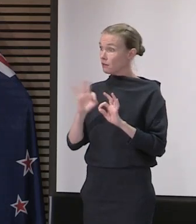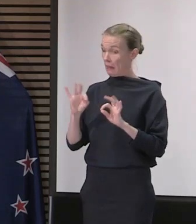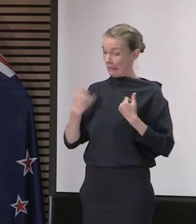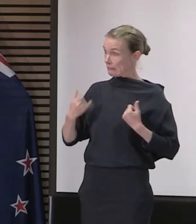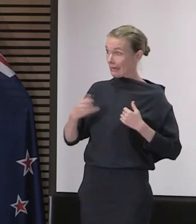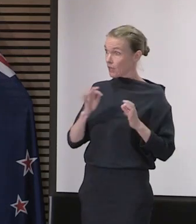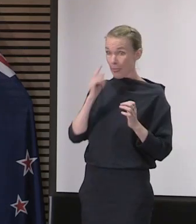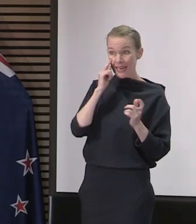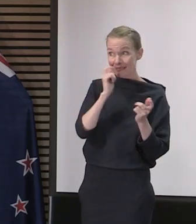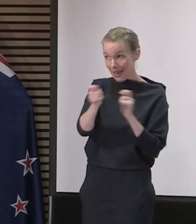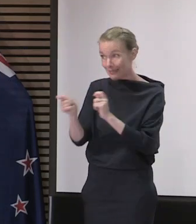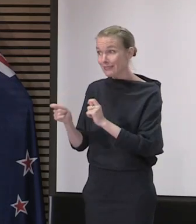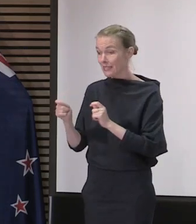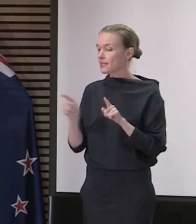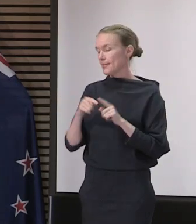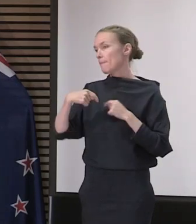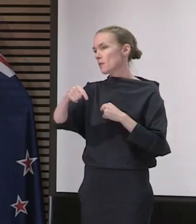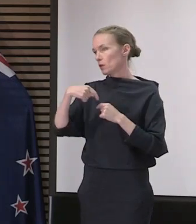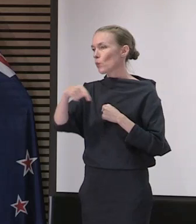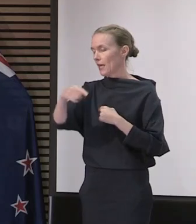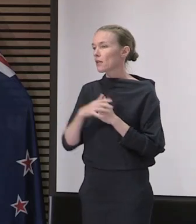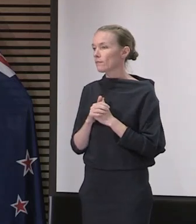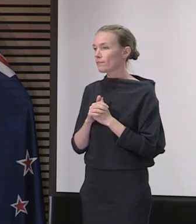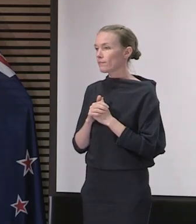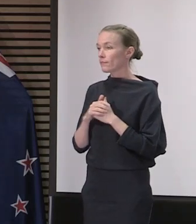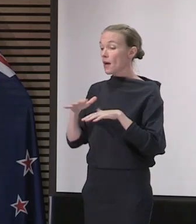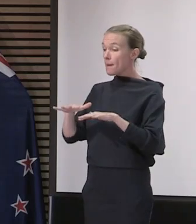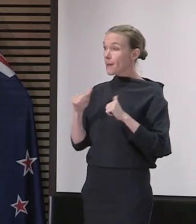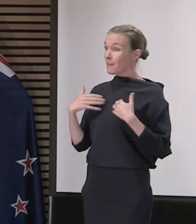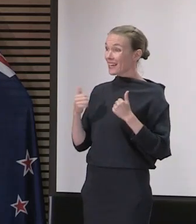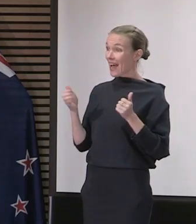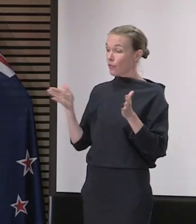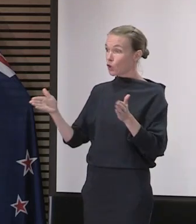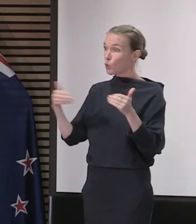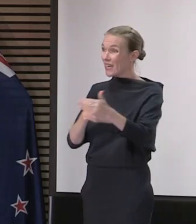community to identify, testing a cinematic people in a range